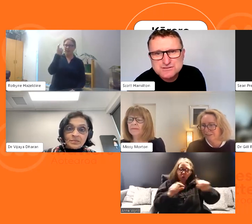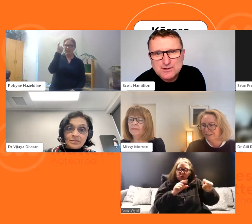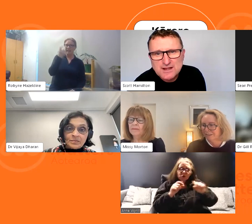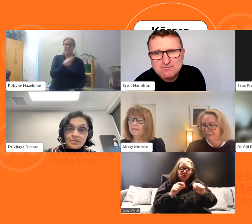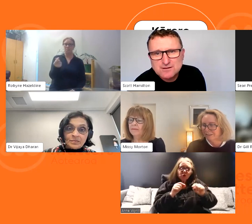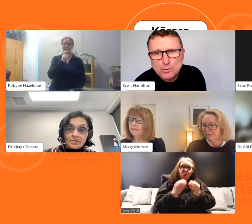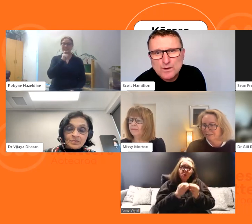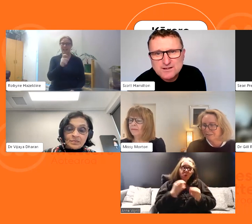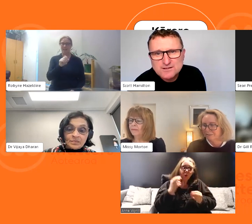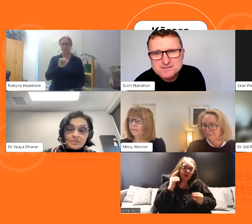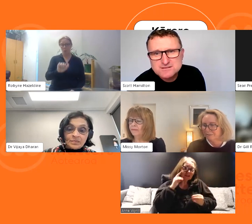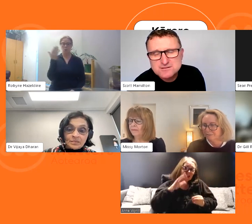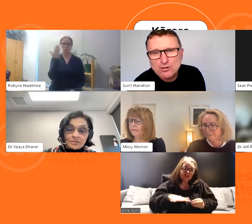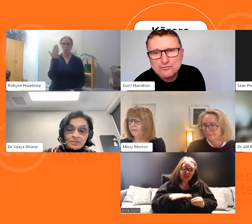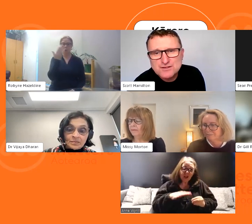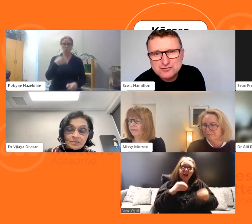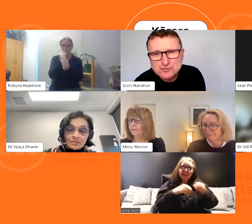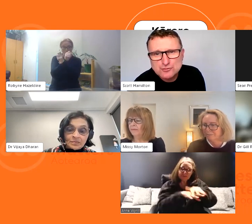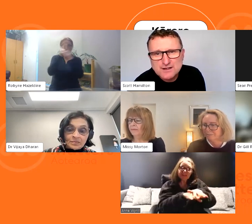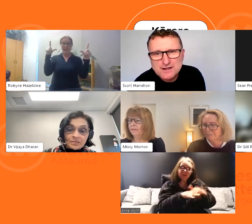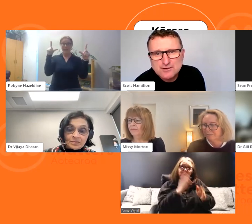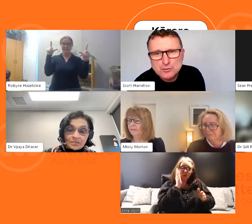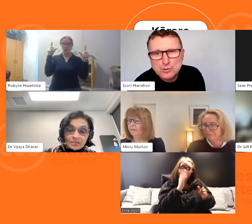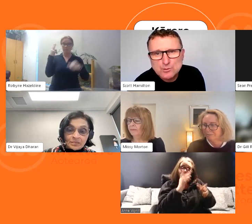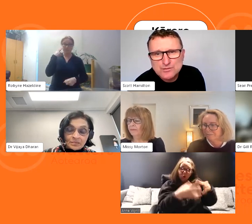just don't have an awareness of Deaf children and how to work with